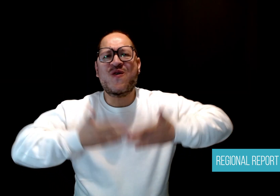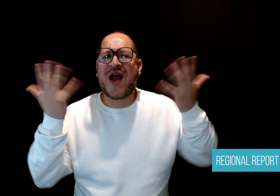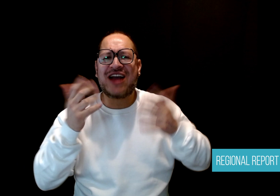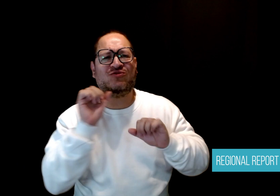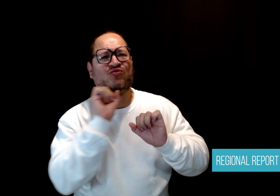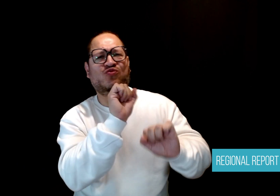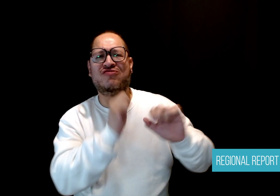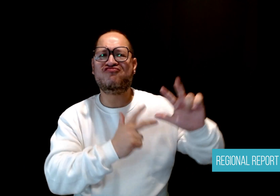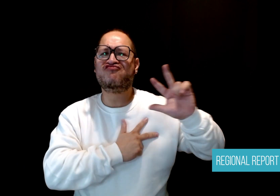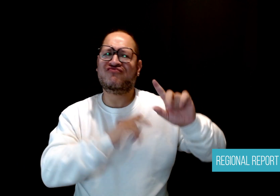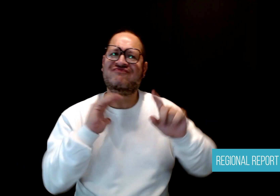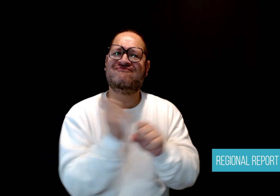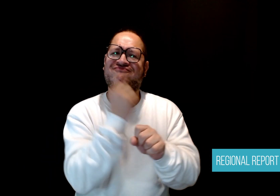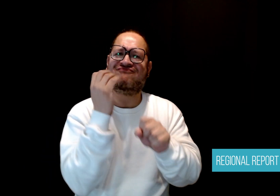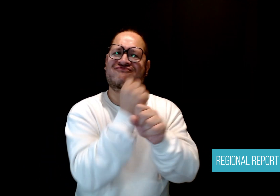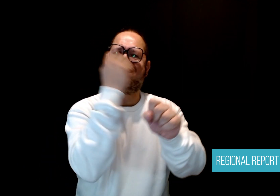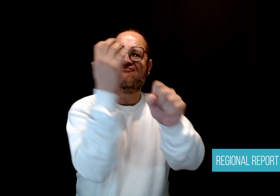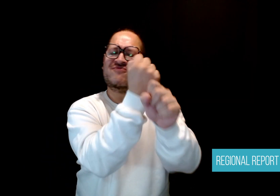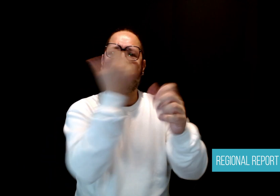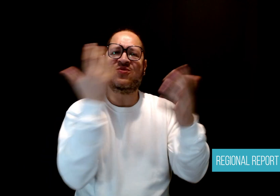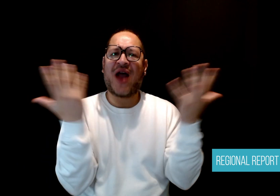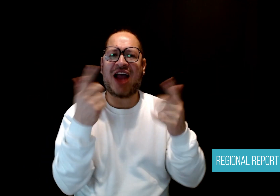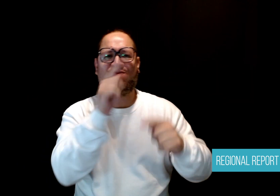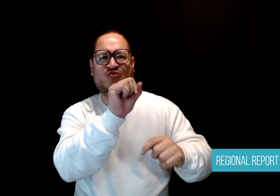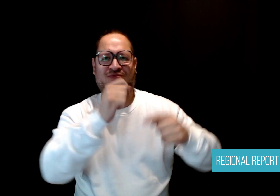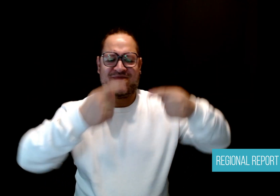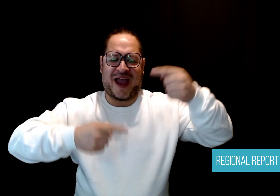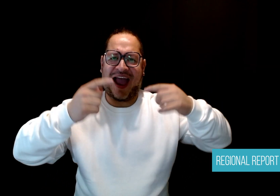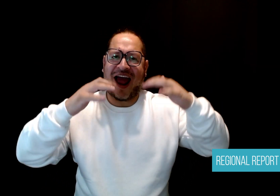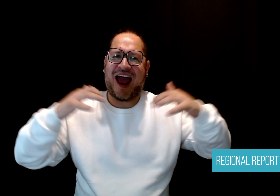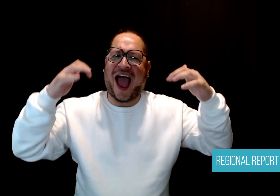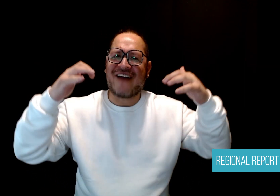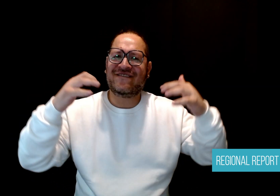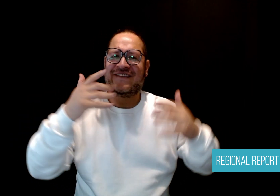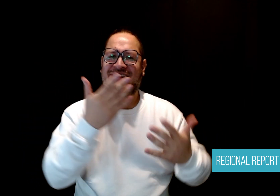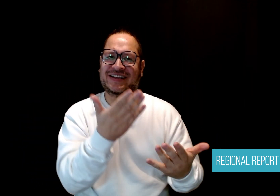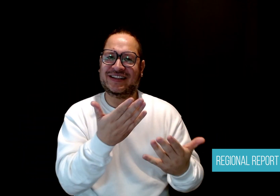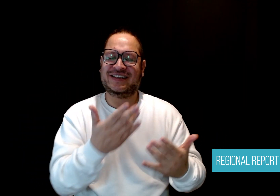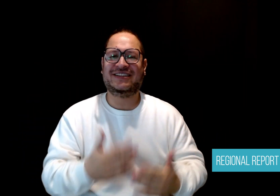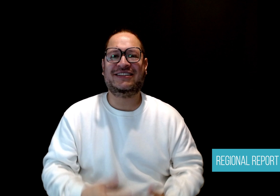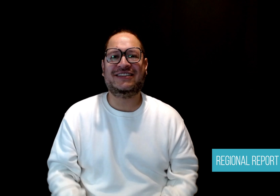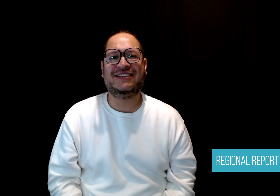What do you hope to achieve in your position within the Parliament?